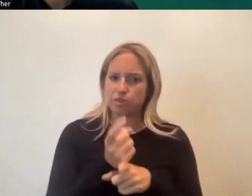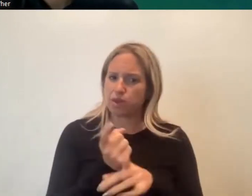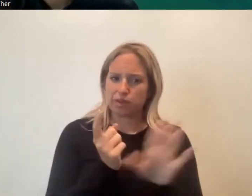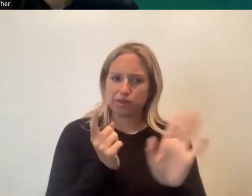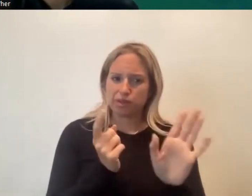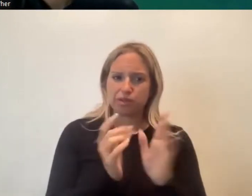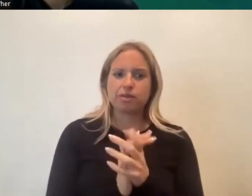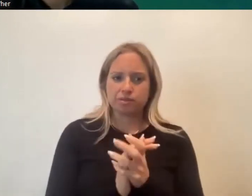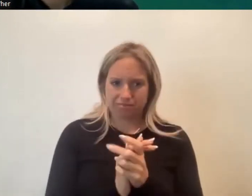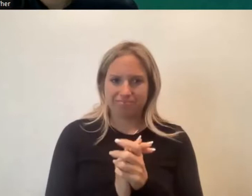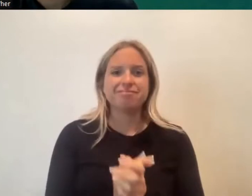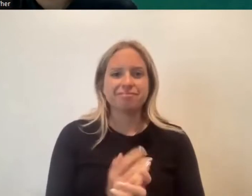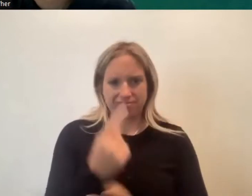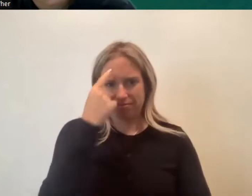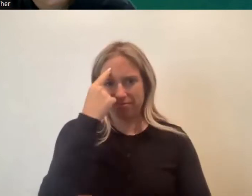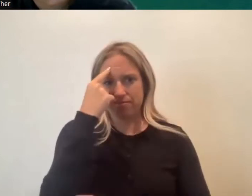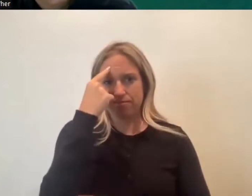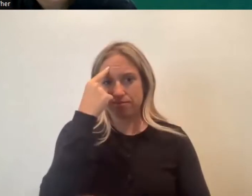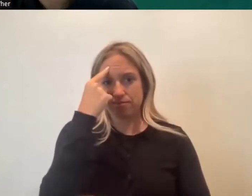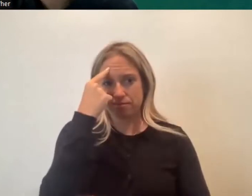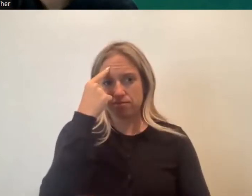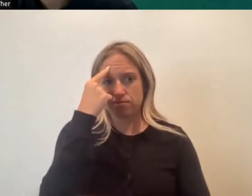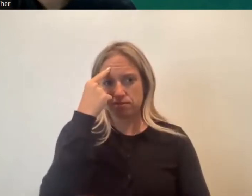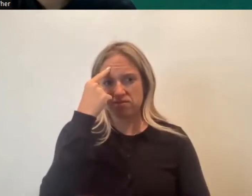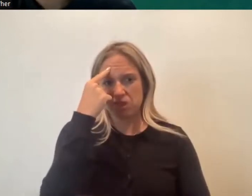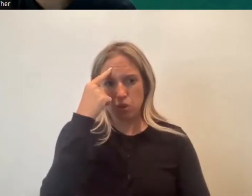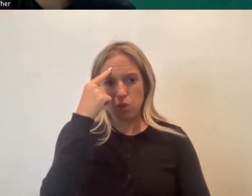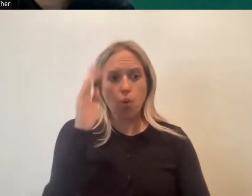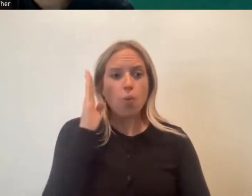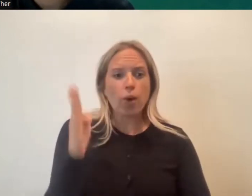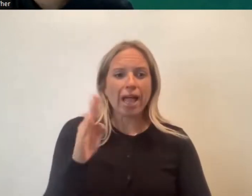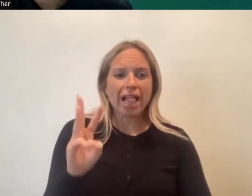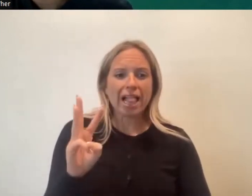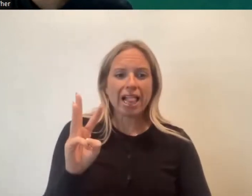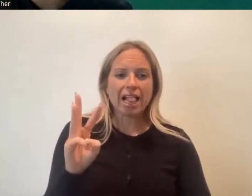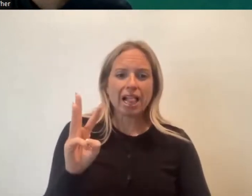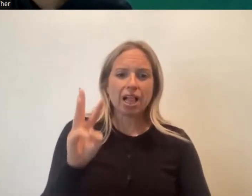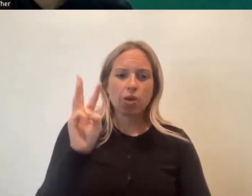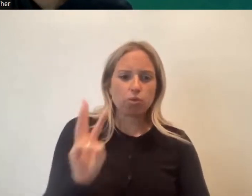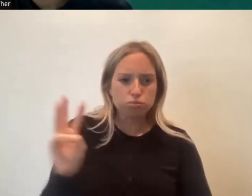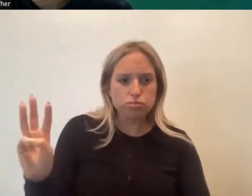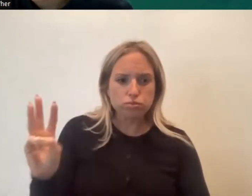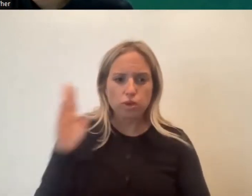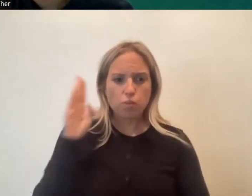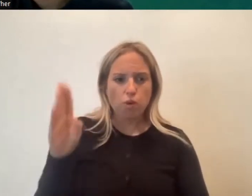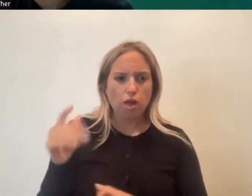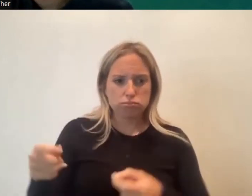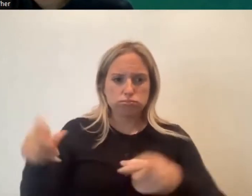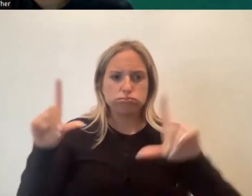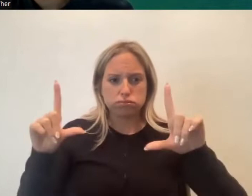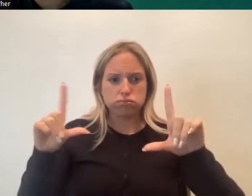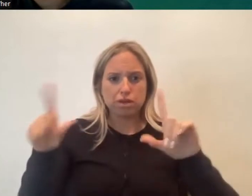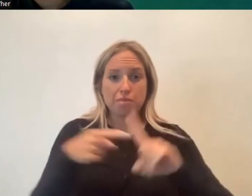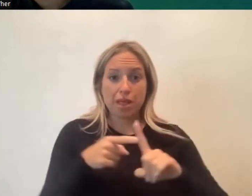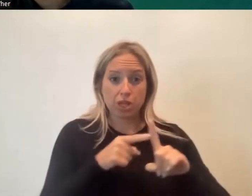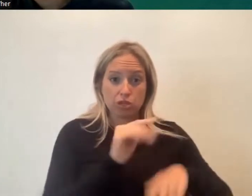And I think it's important. We'll put a link up that has some more information about child's benefits and in transitioning